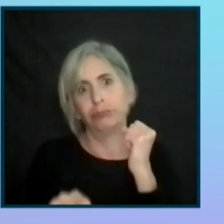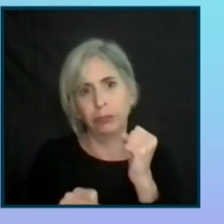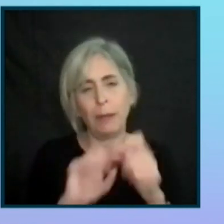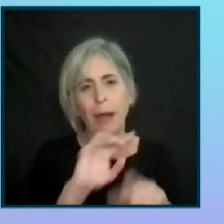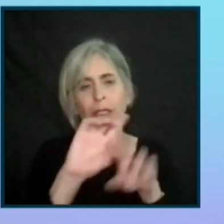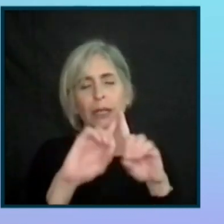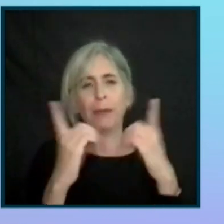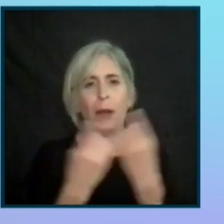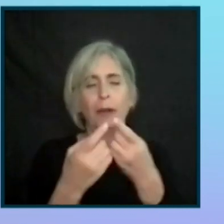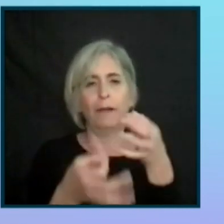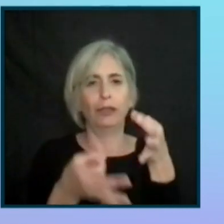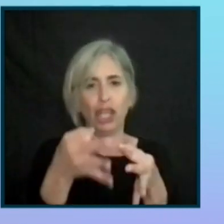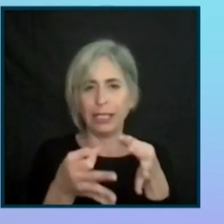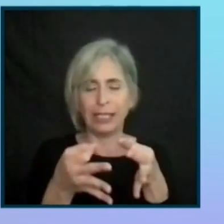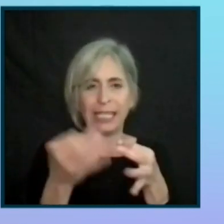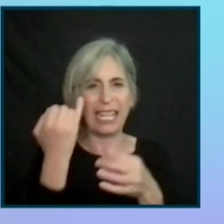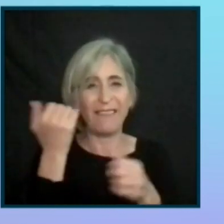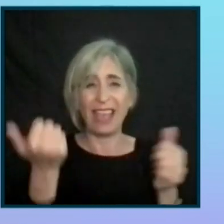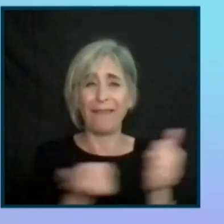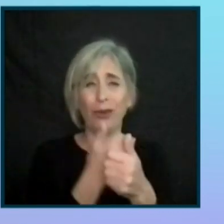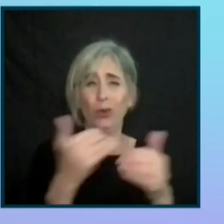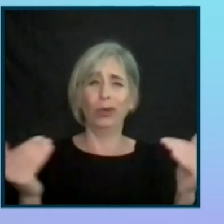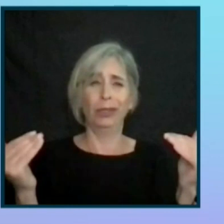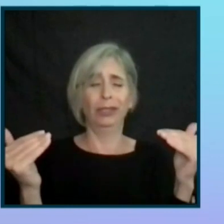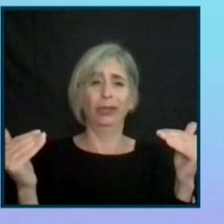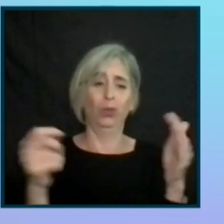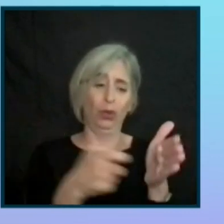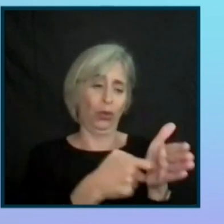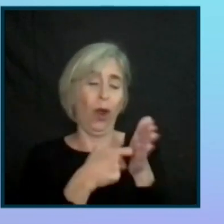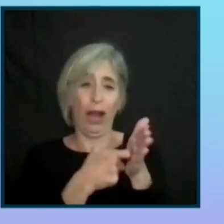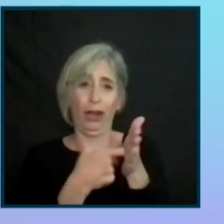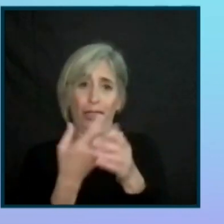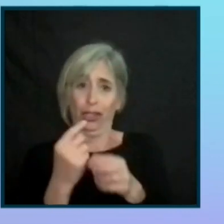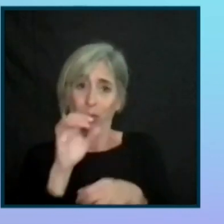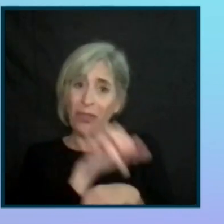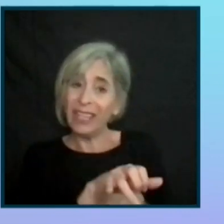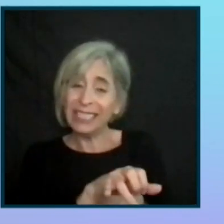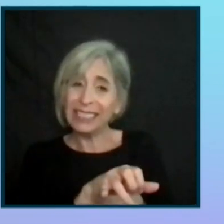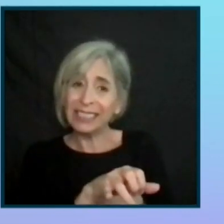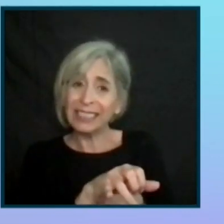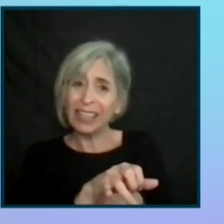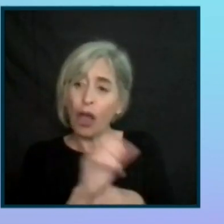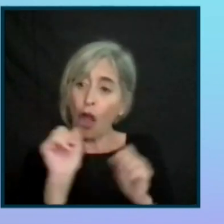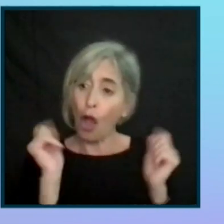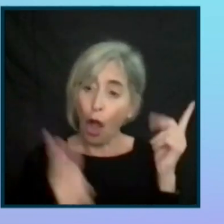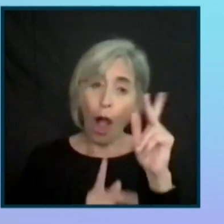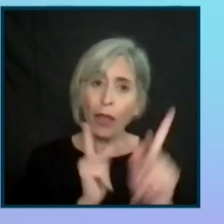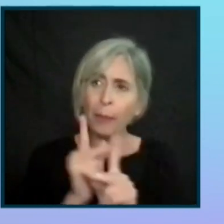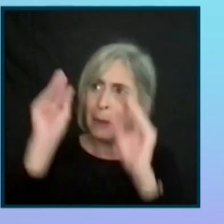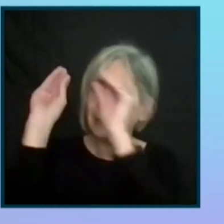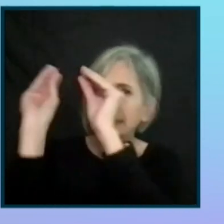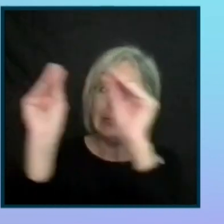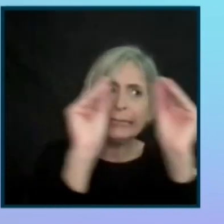if everybody is required to do this, then you, all of the people that are teaching others are going to have